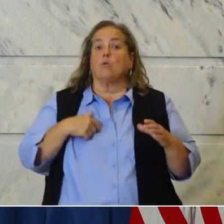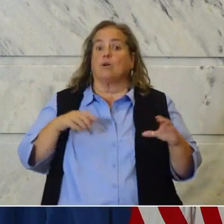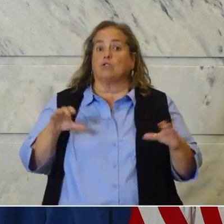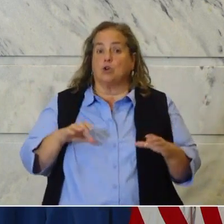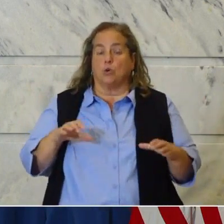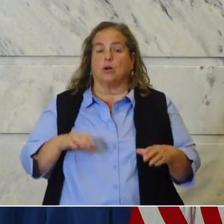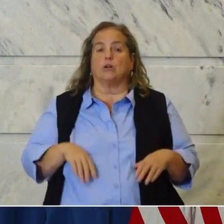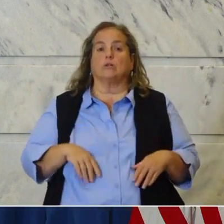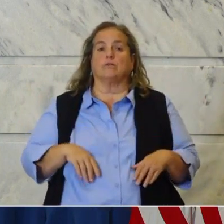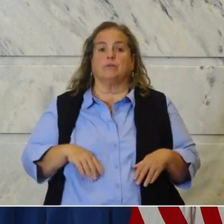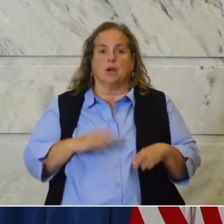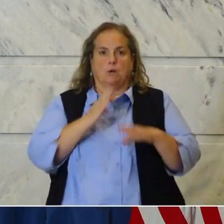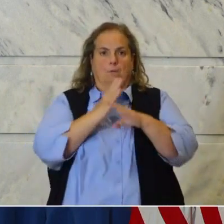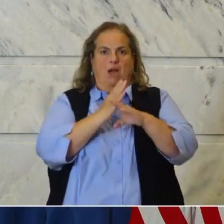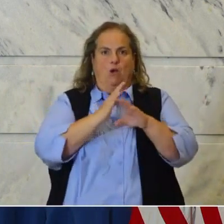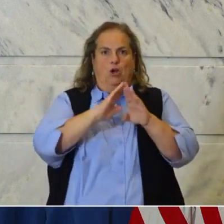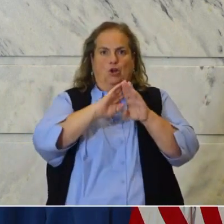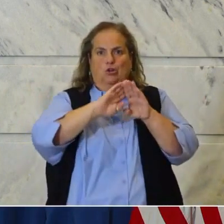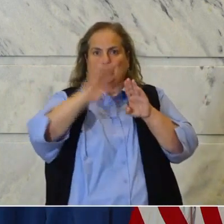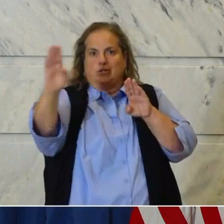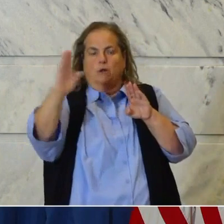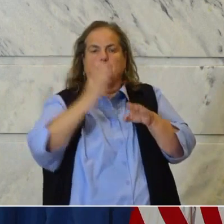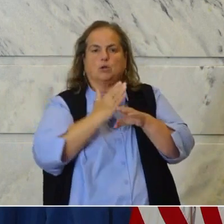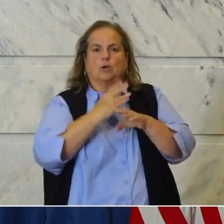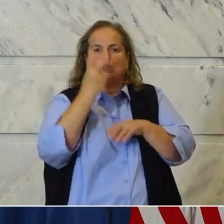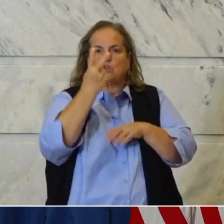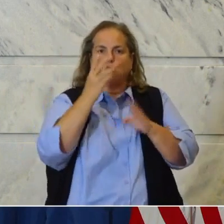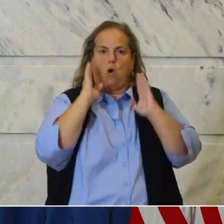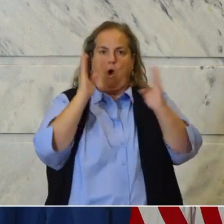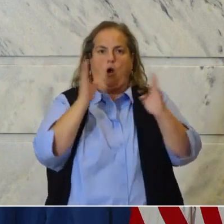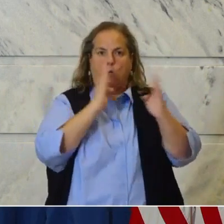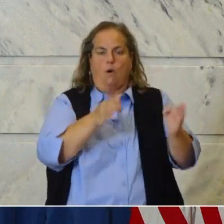the two hallways of the affected unit and to ensure staff come in separate